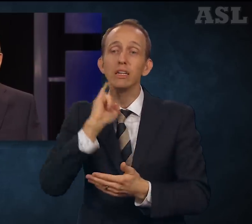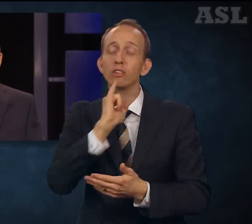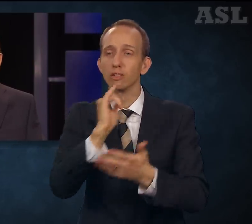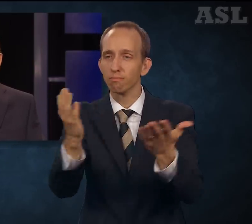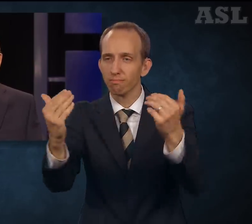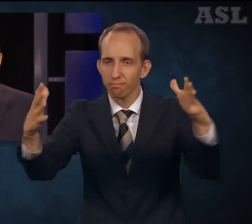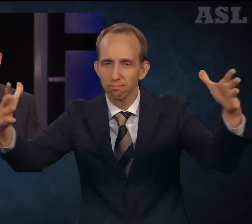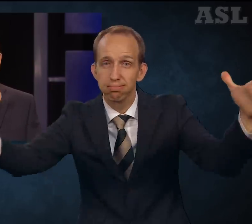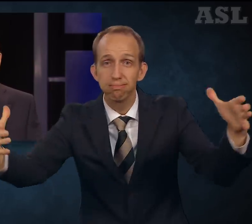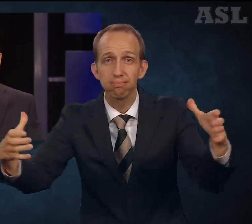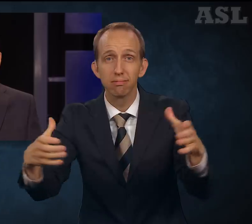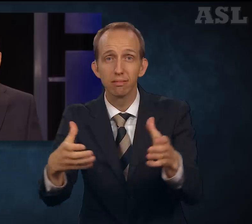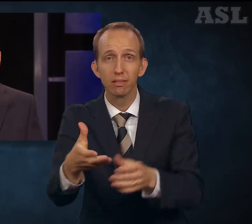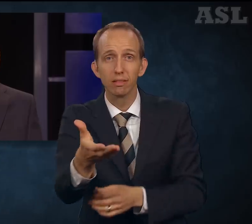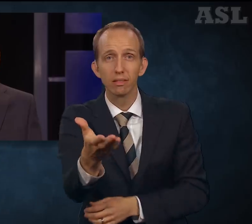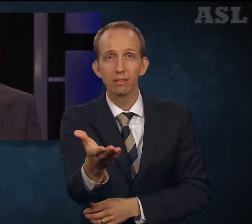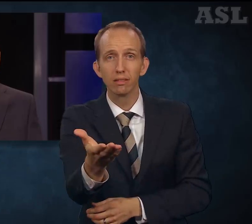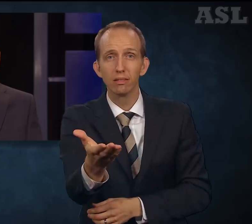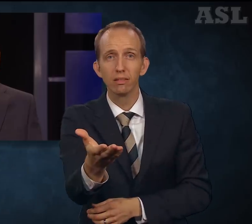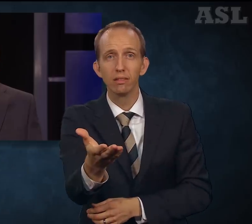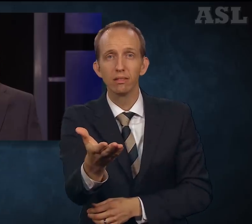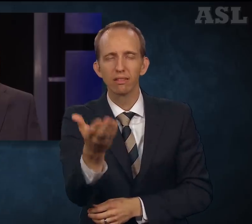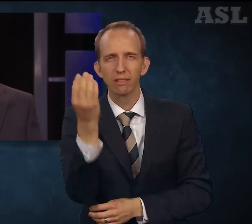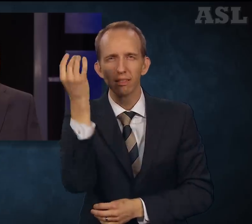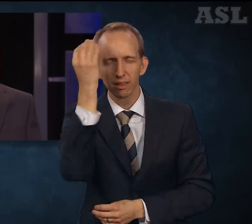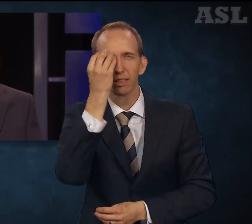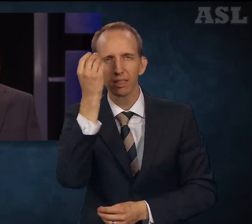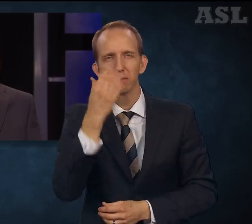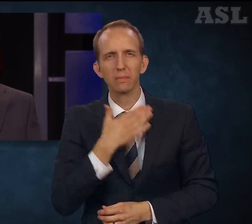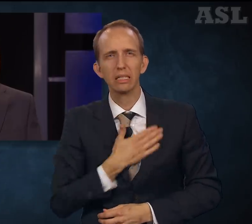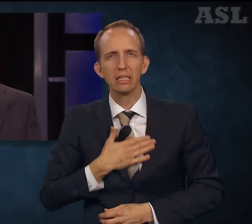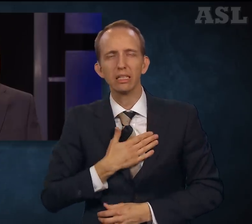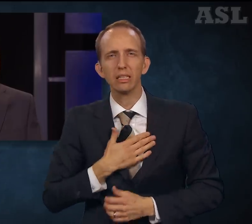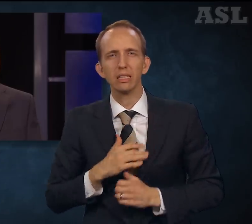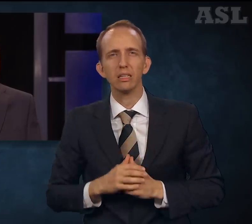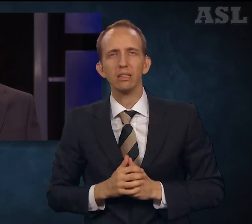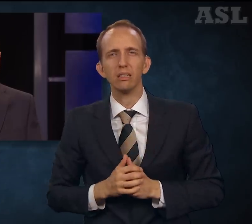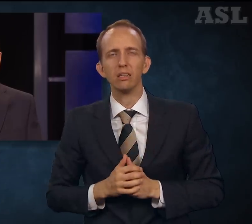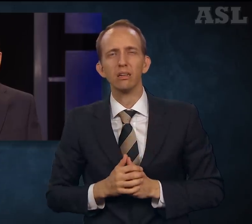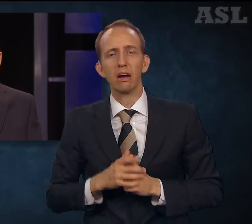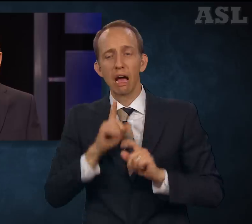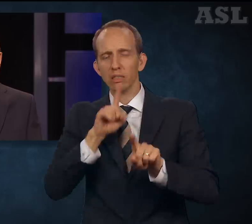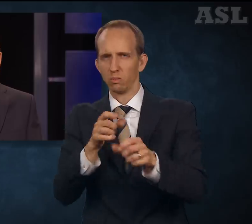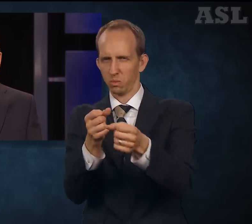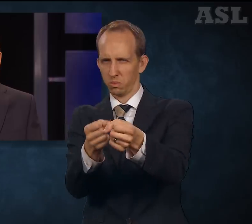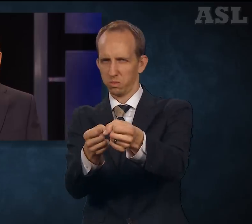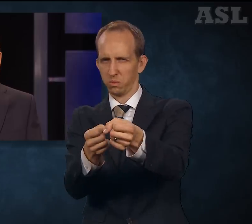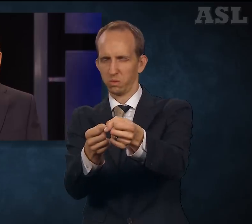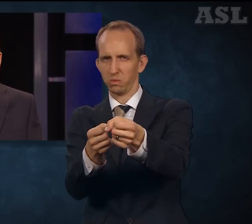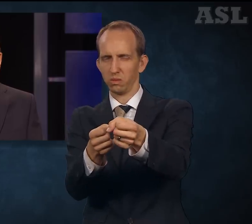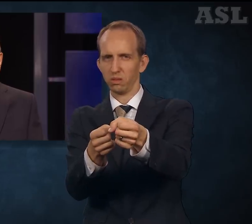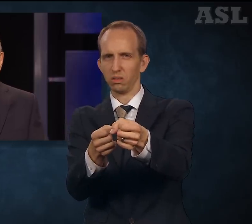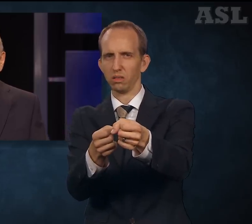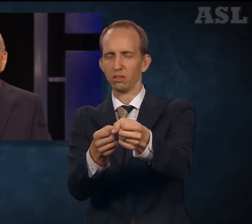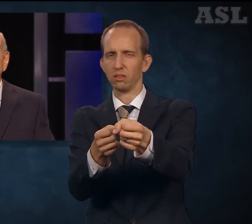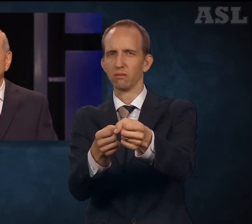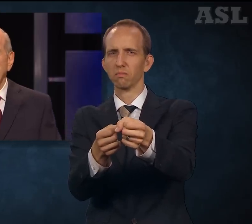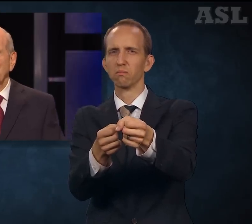LORD TO HELP GATHER ISRAEL?"